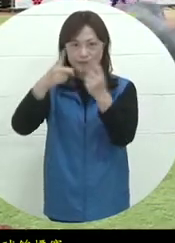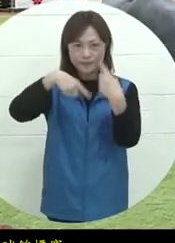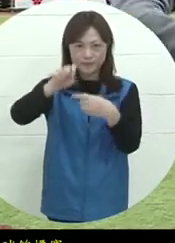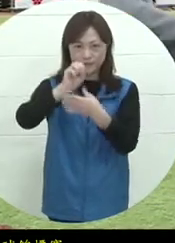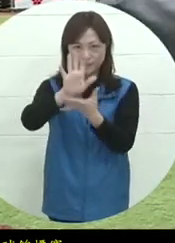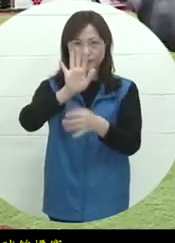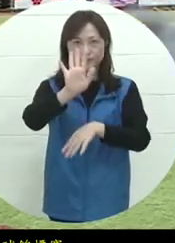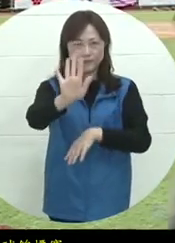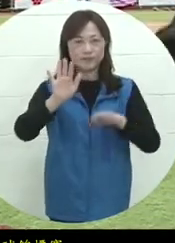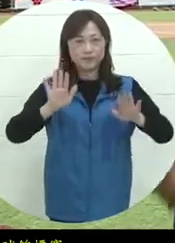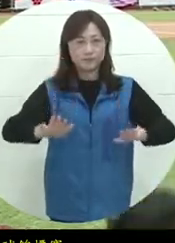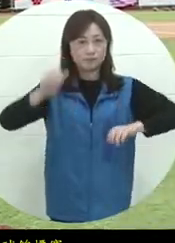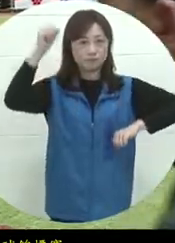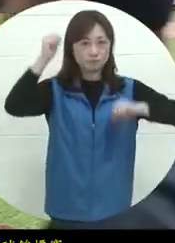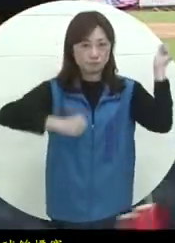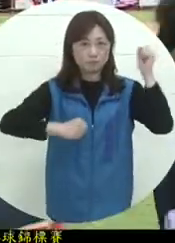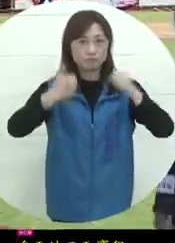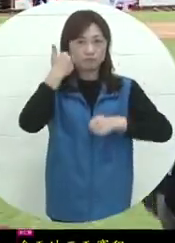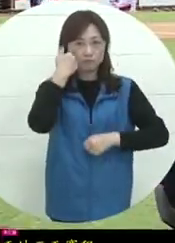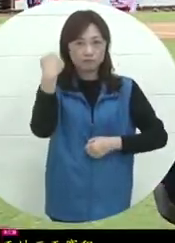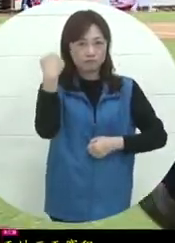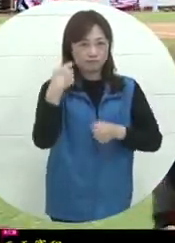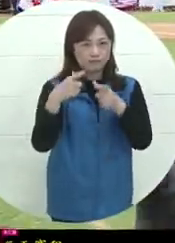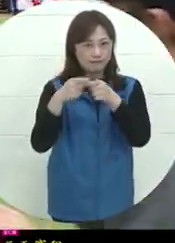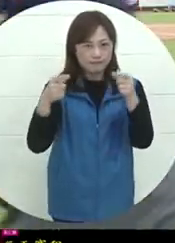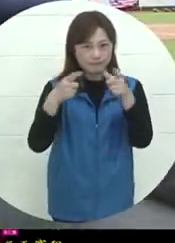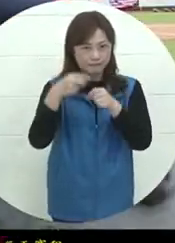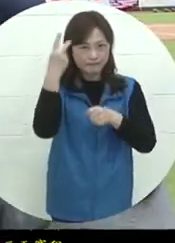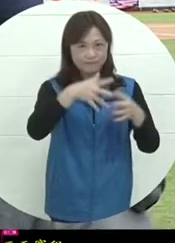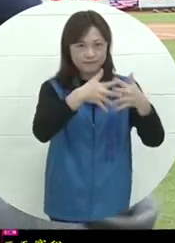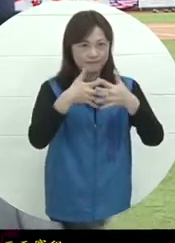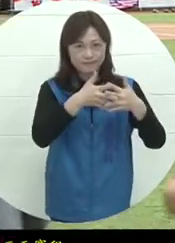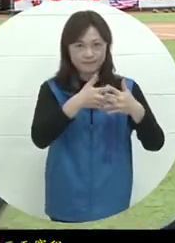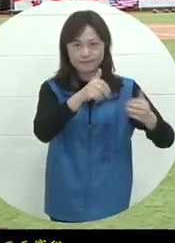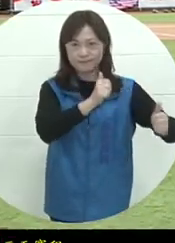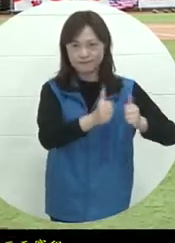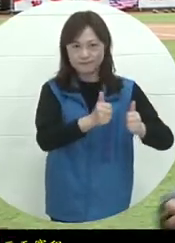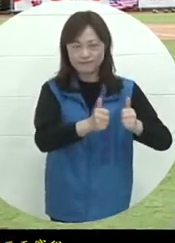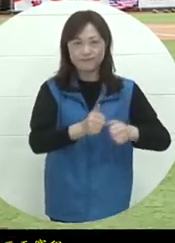will be played by the Japanese team and the American team